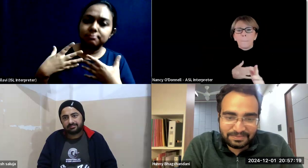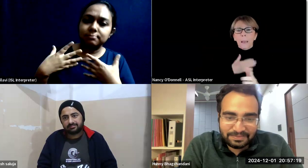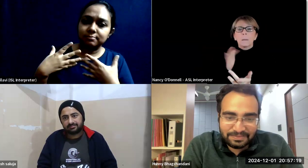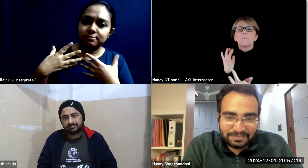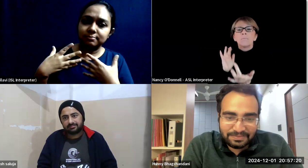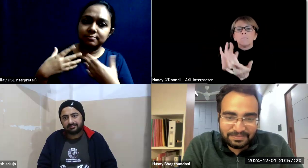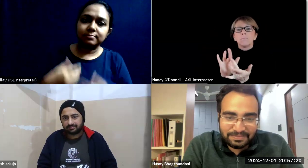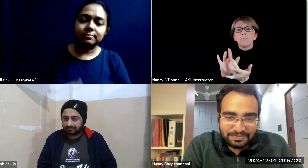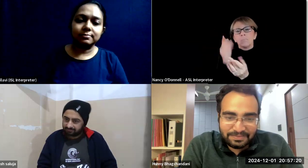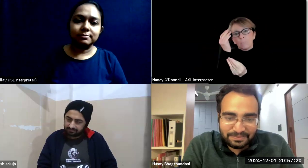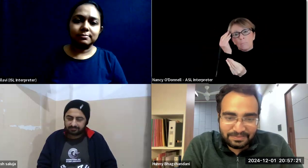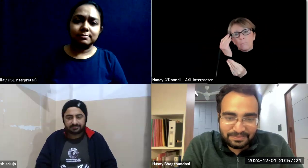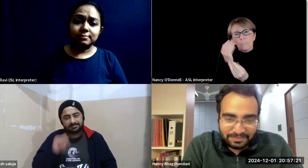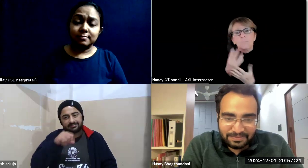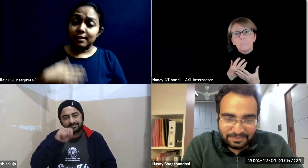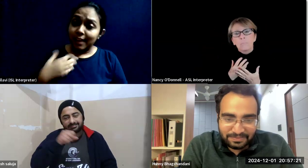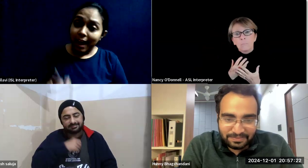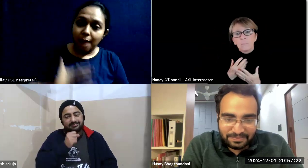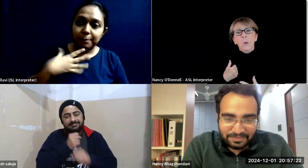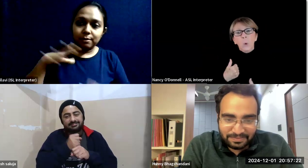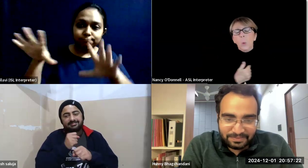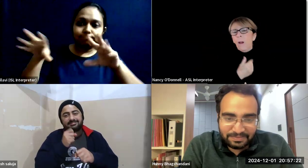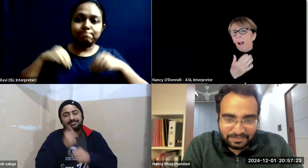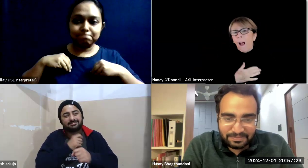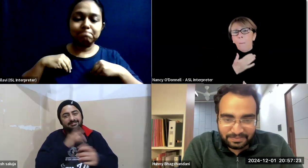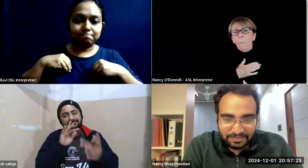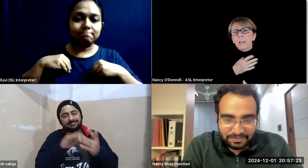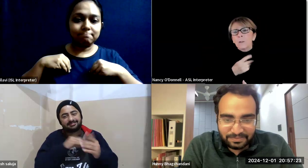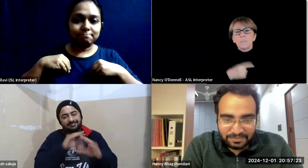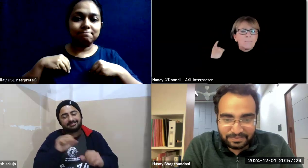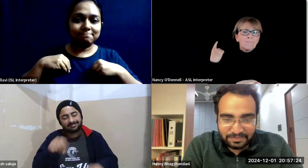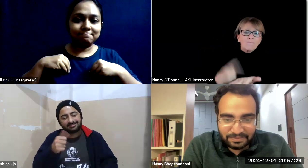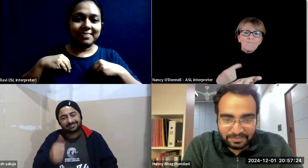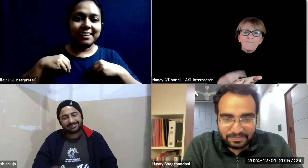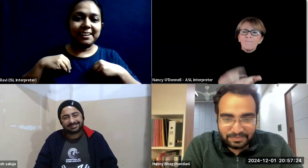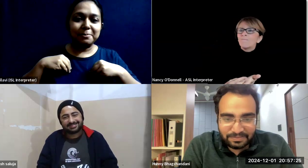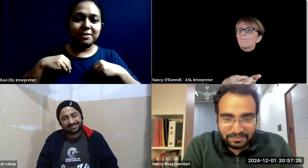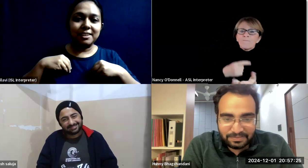We are happy to adopt that. Thank you.